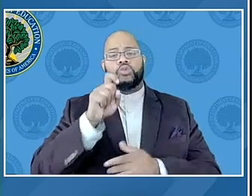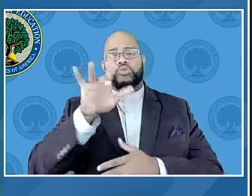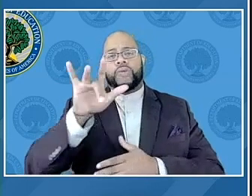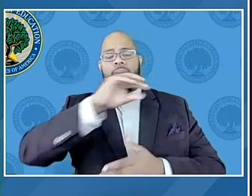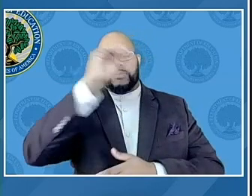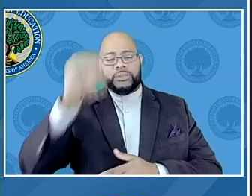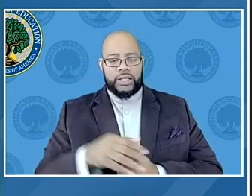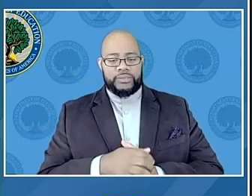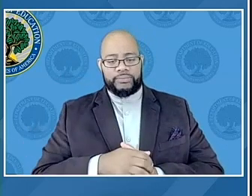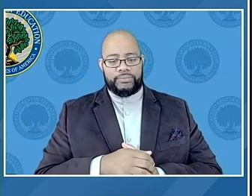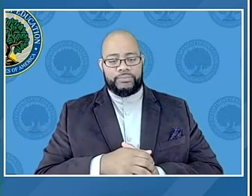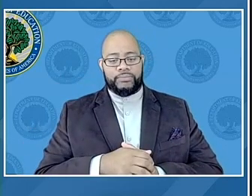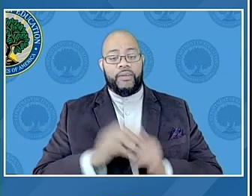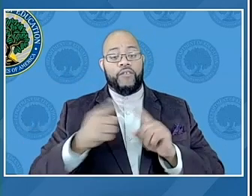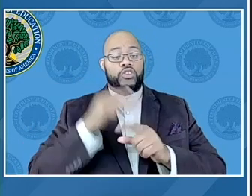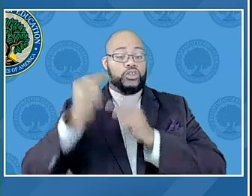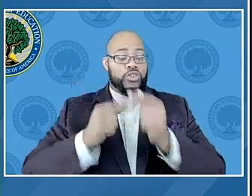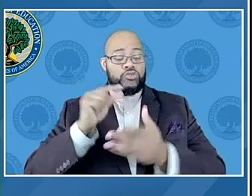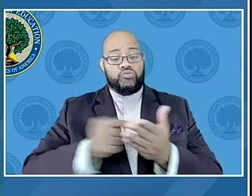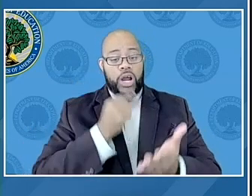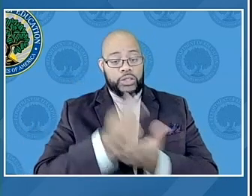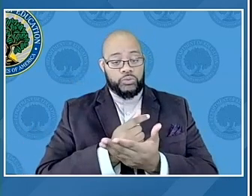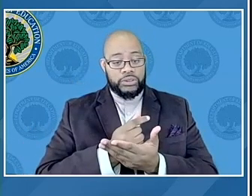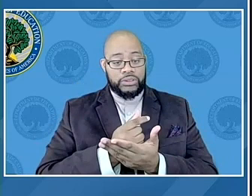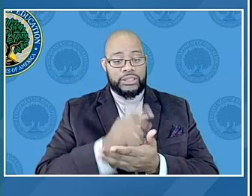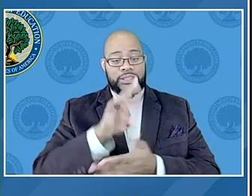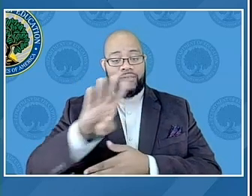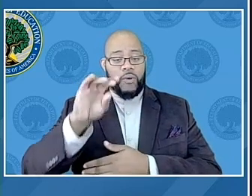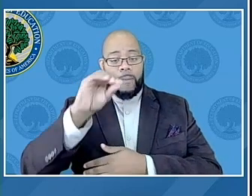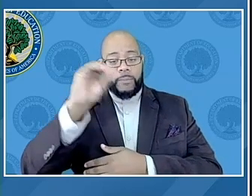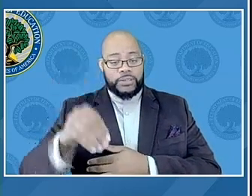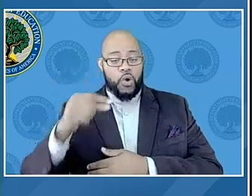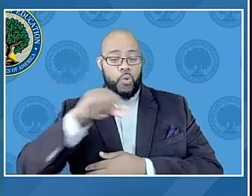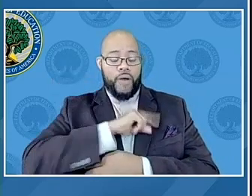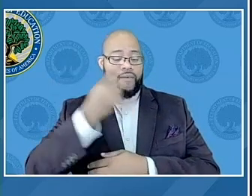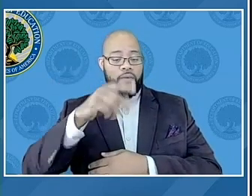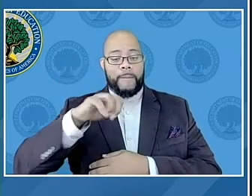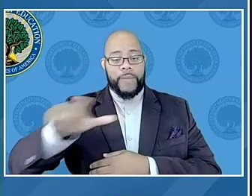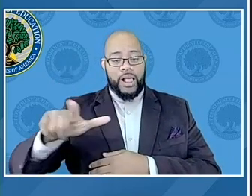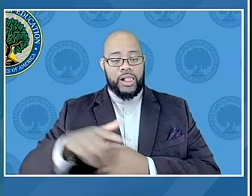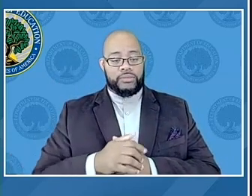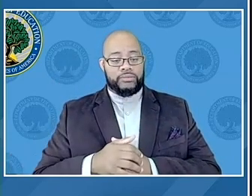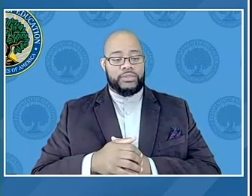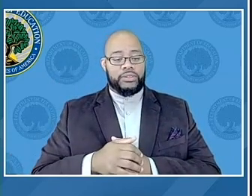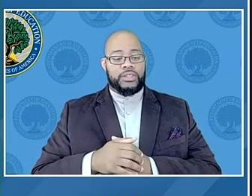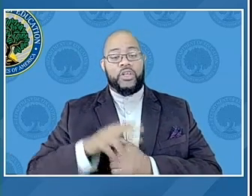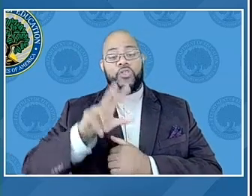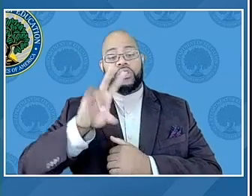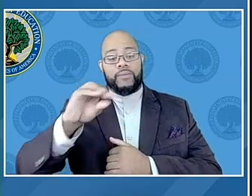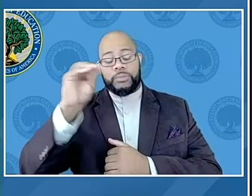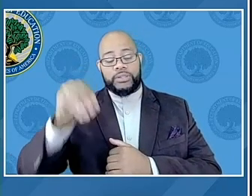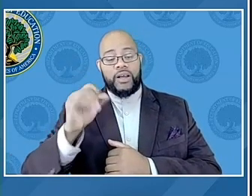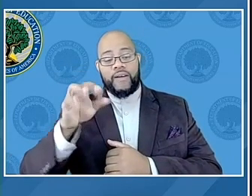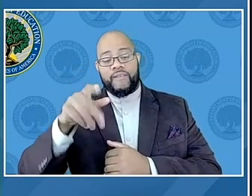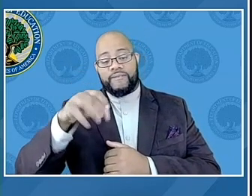First generation graduates, 74 percent qualified for Pell, 37 percent of direct and FFEL borrowers remain shackled to